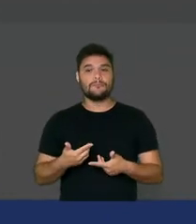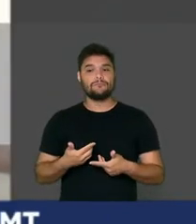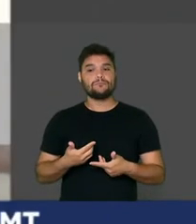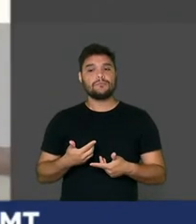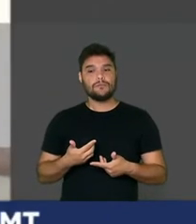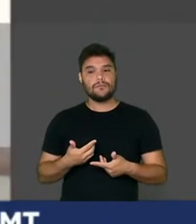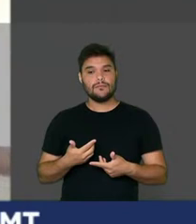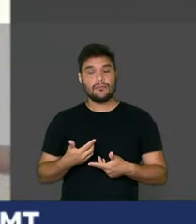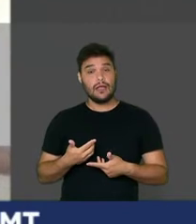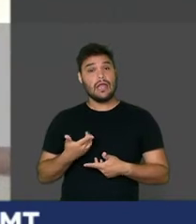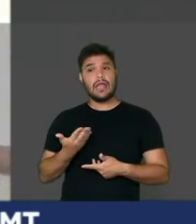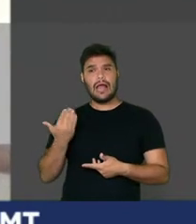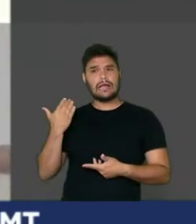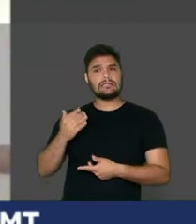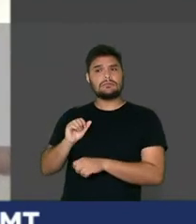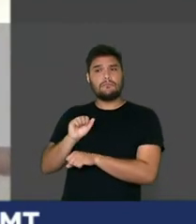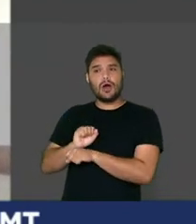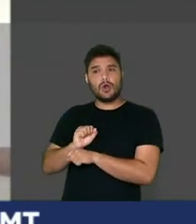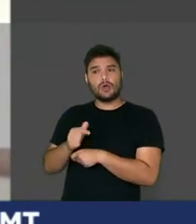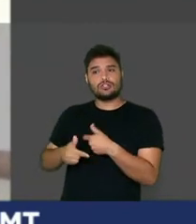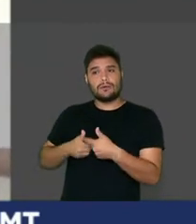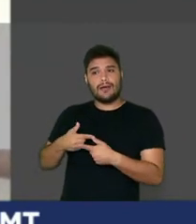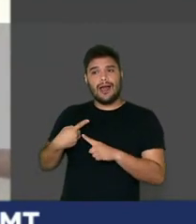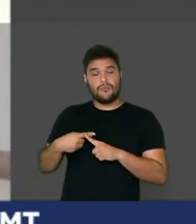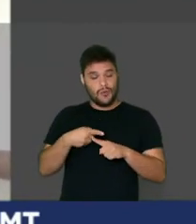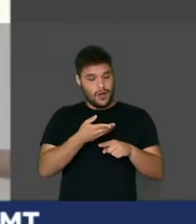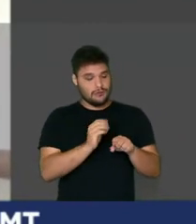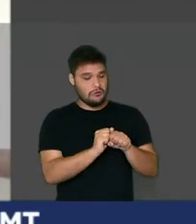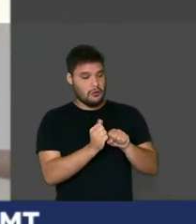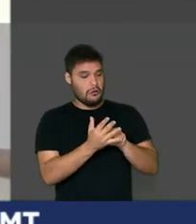VISTOS NESSE MOMENTO COMO PRIMEIRAS PESSOAS, PRIMEIROS TRABALHADORES, TRABALHADORAS, QUE DEIXARAM DE TRABALHAR